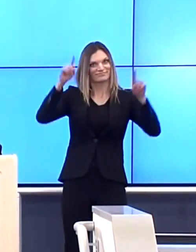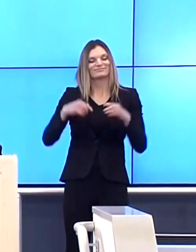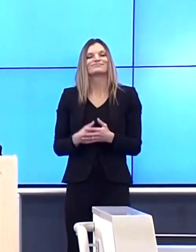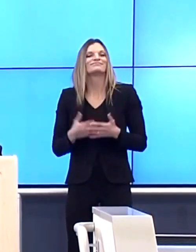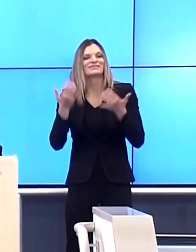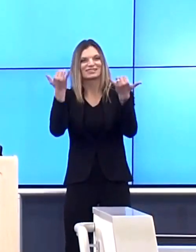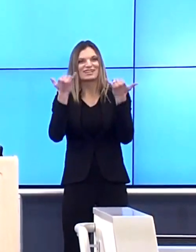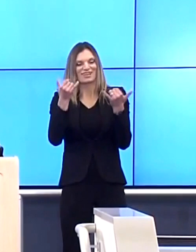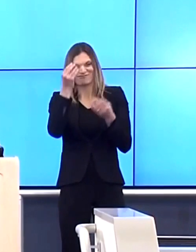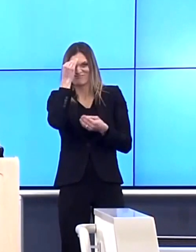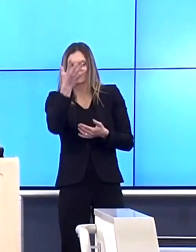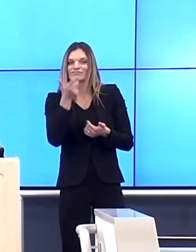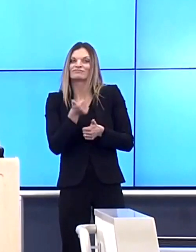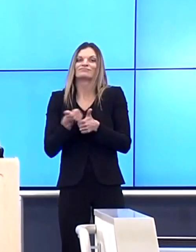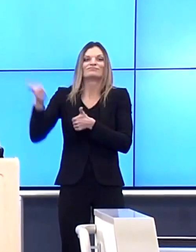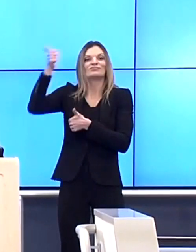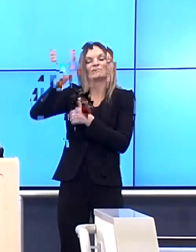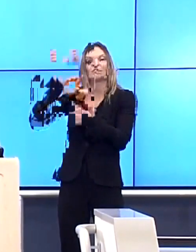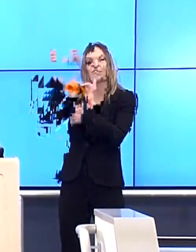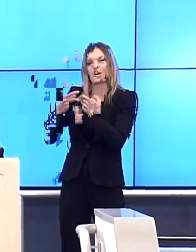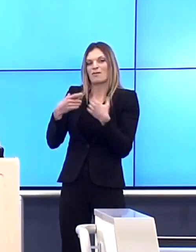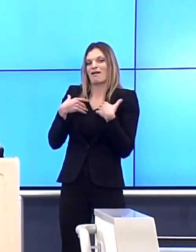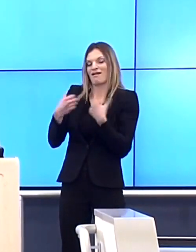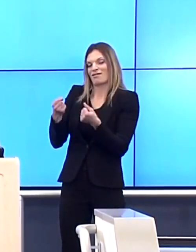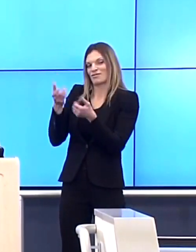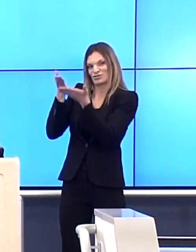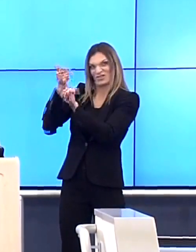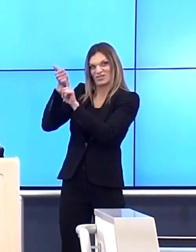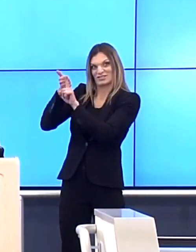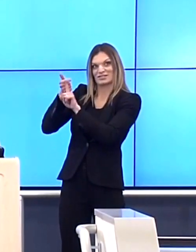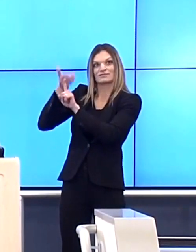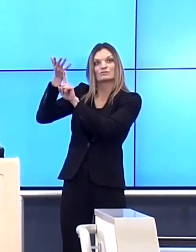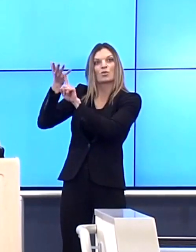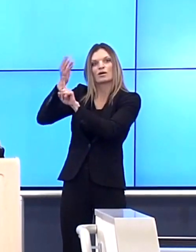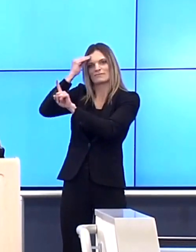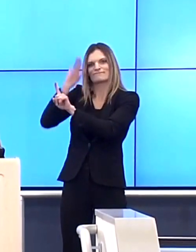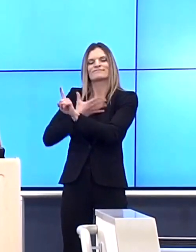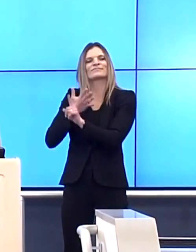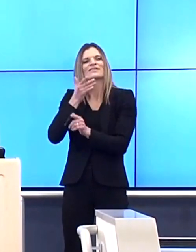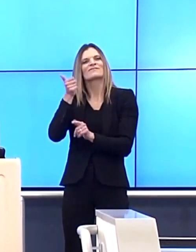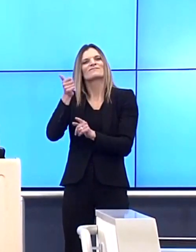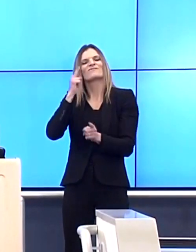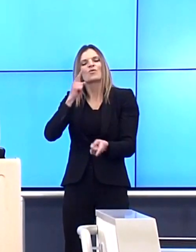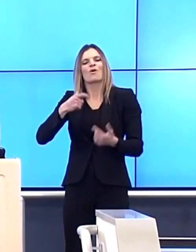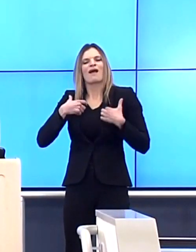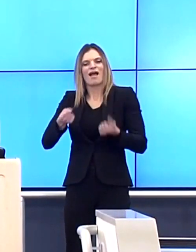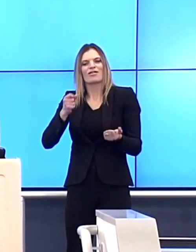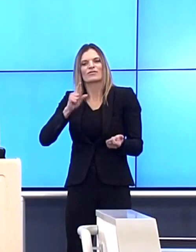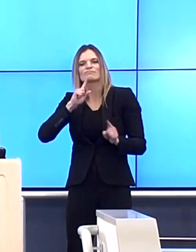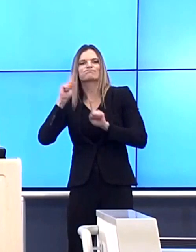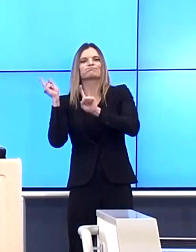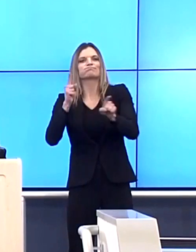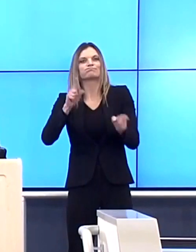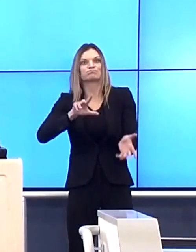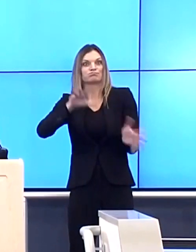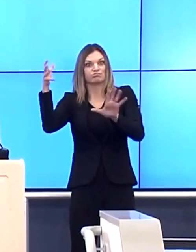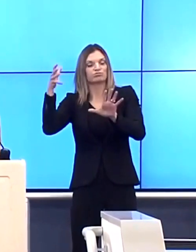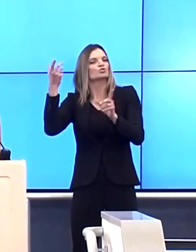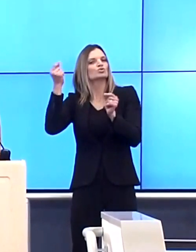TODAY, THE DEPARTMENT OF HEALTH ISSUG AN EPIDEMIC ORDER TO ISSUG AN EPIDEMIC ORDER TO HELP US SLOW THE SPREAD OF HELP US SLOW THE SPREAD OF COVID-19 AND SAVE LIVES.